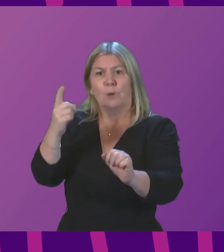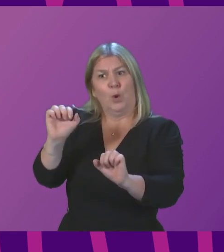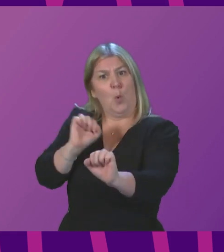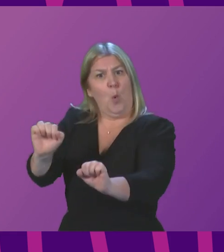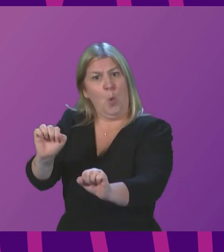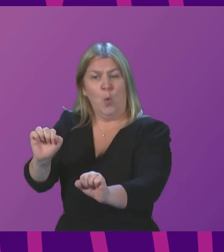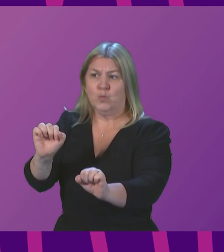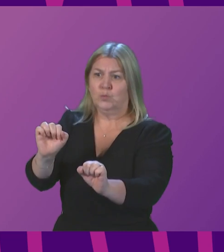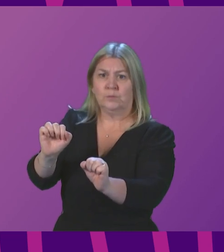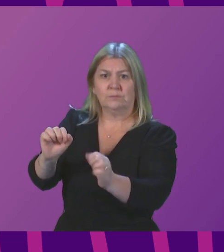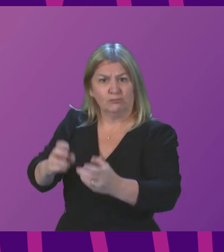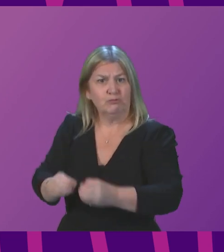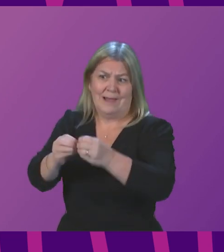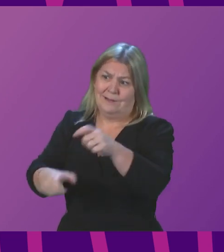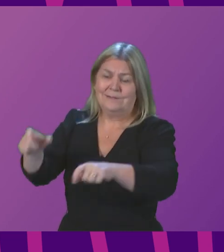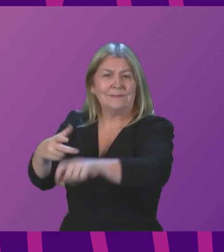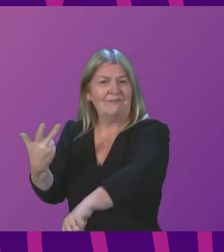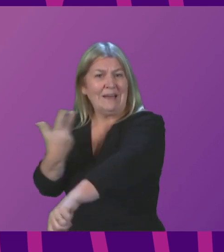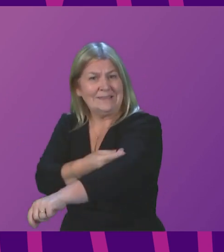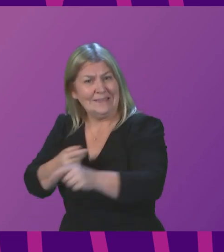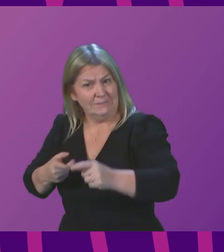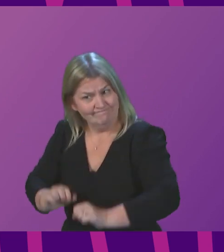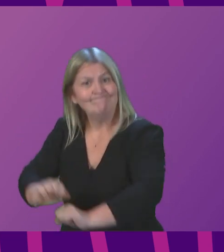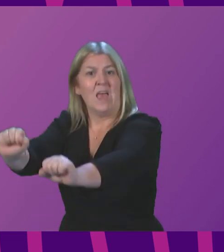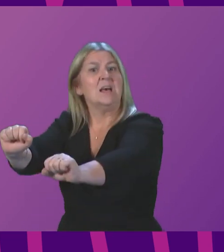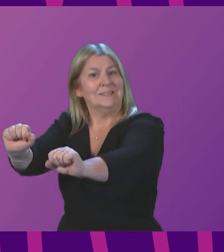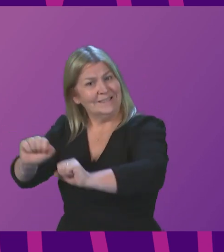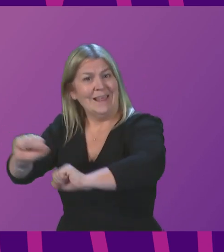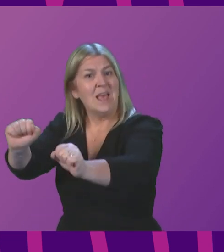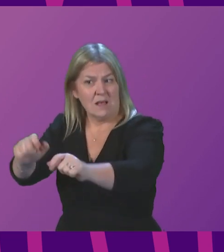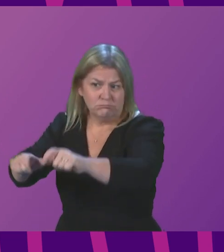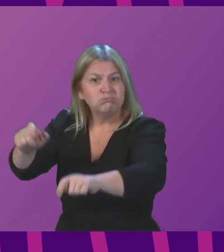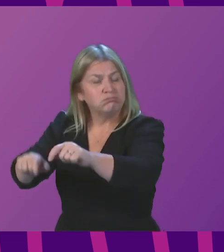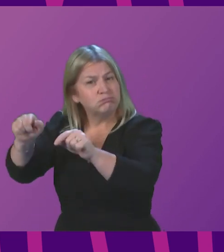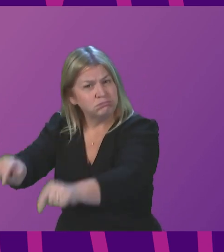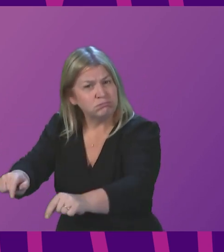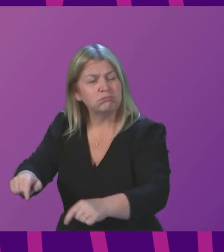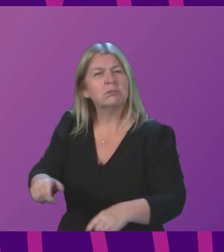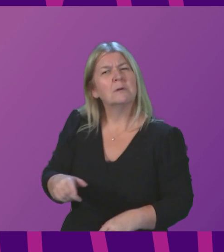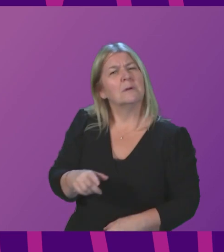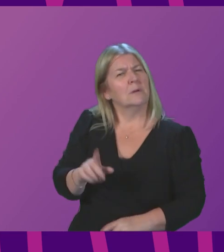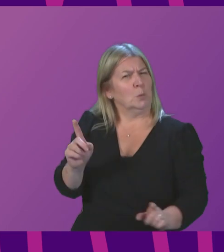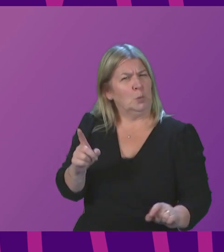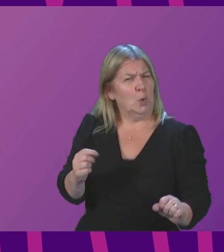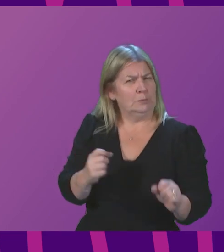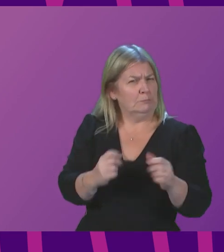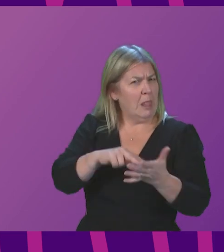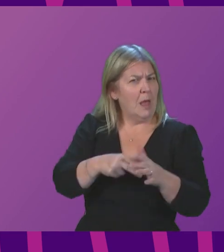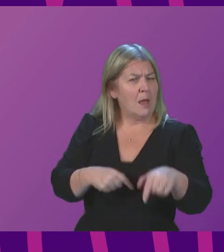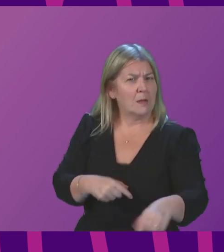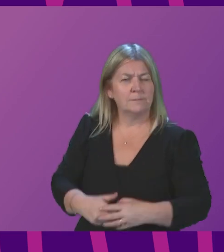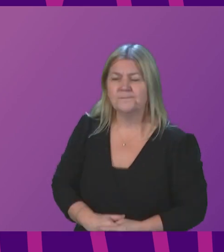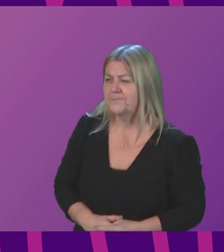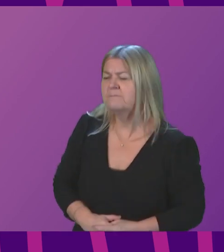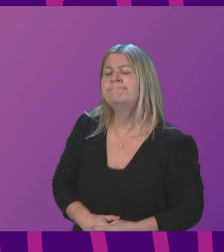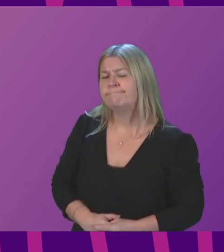on Tuesday that I would do so, and I made clear my support for the calls. Right now,